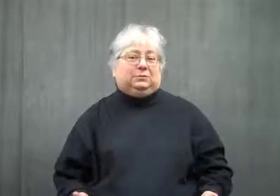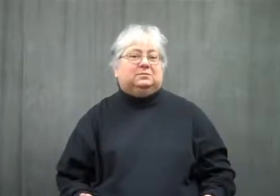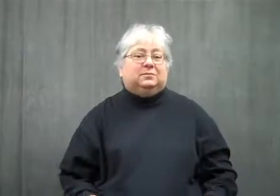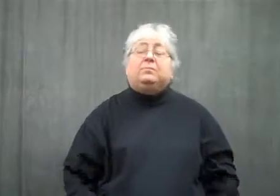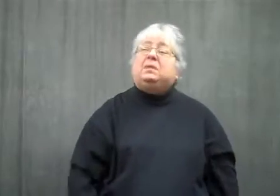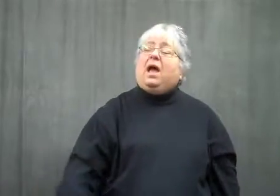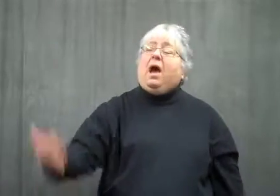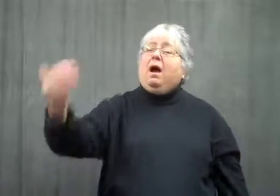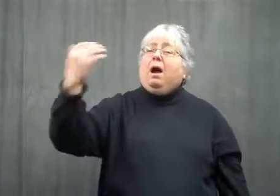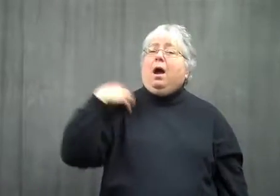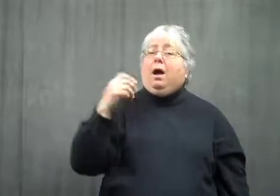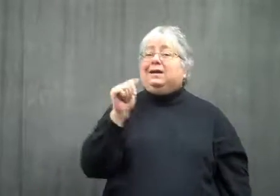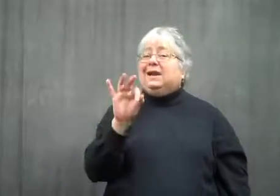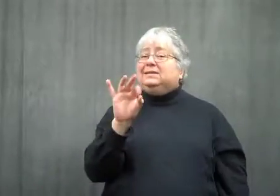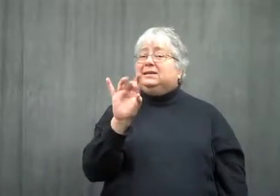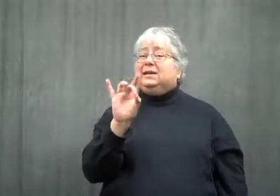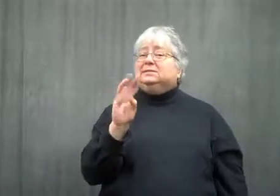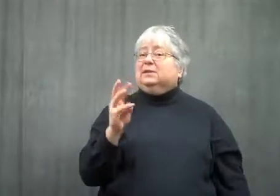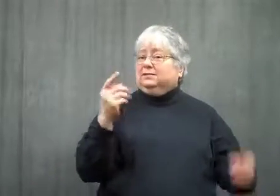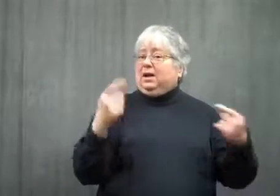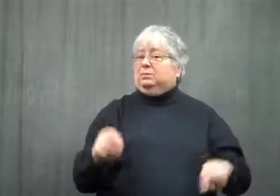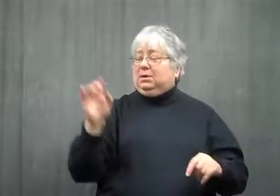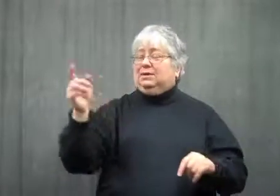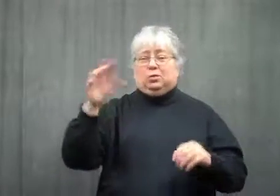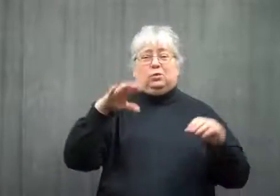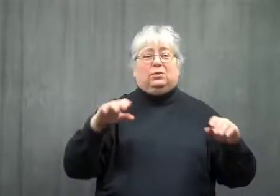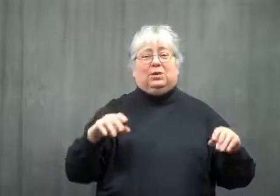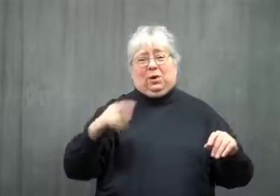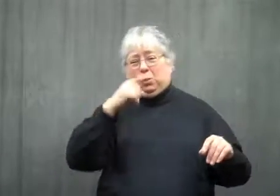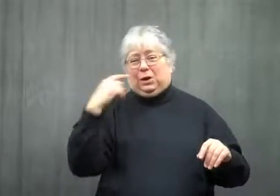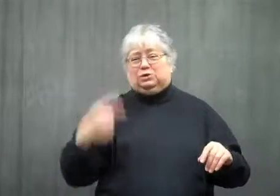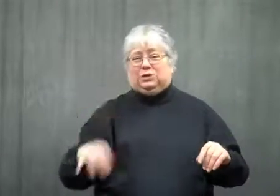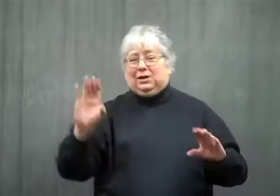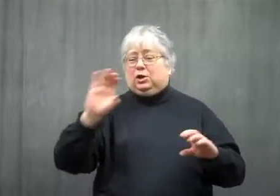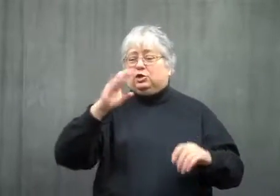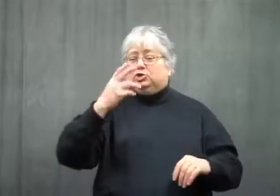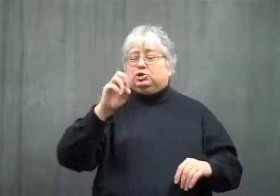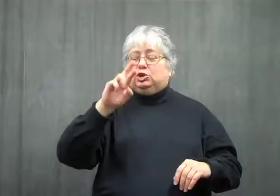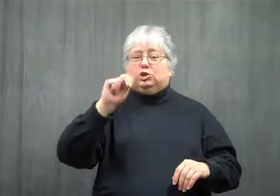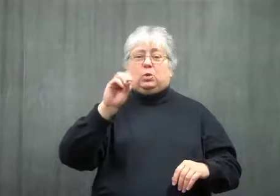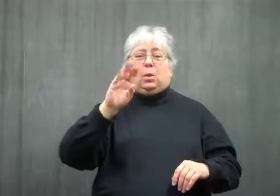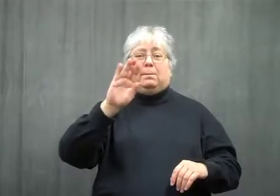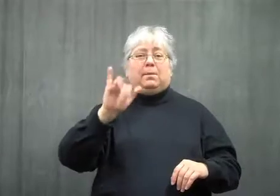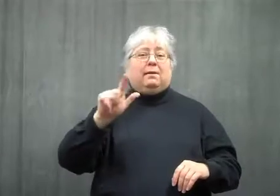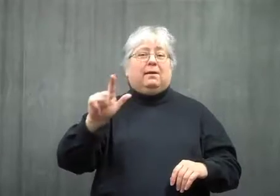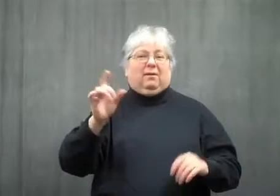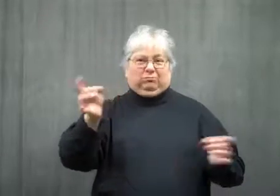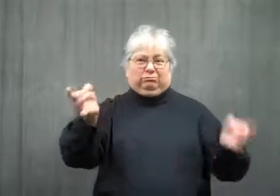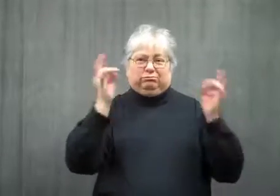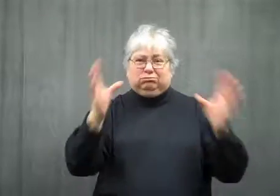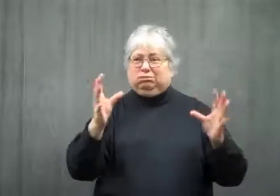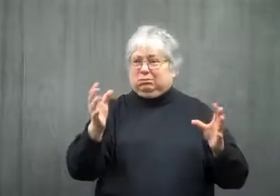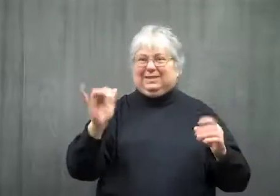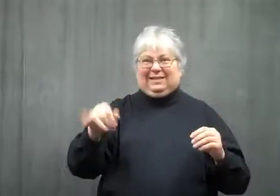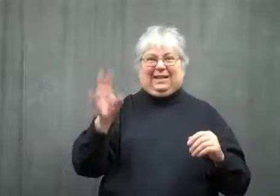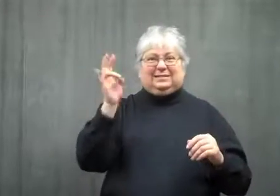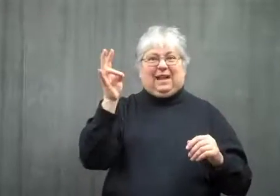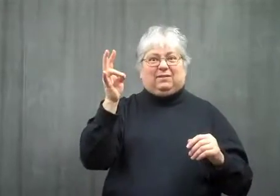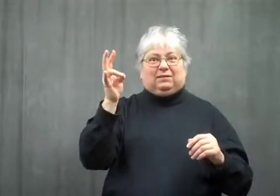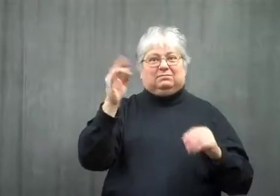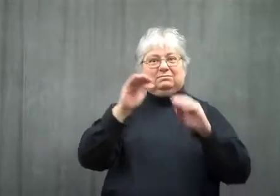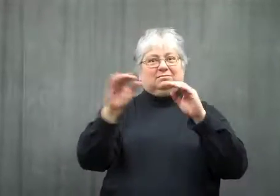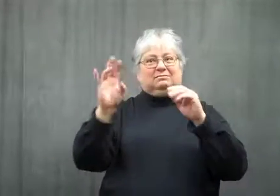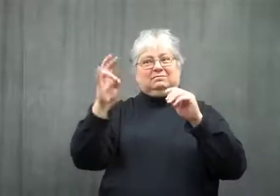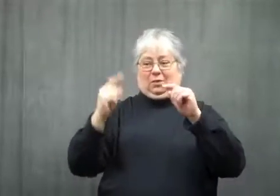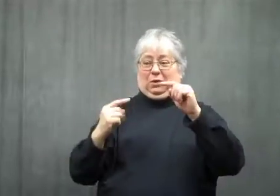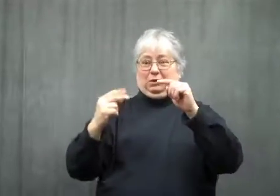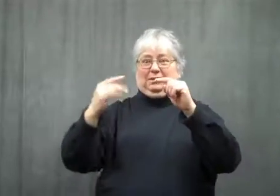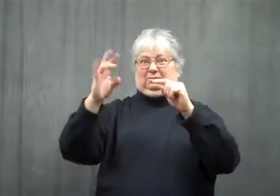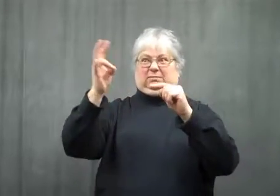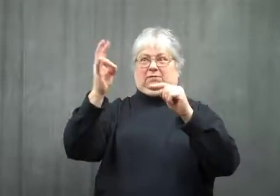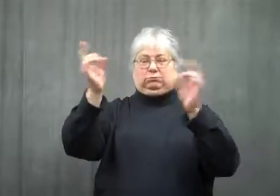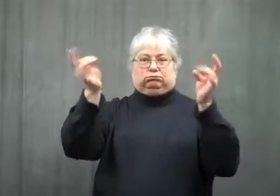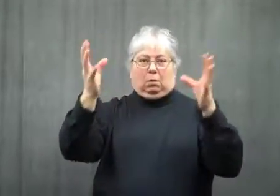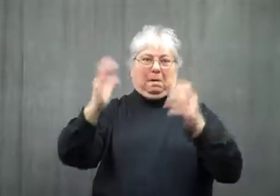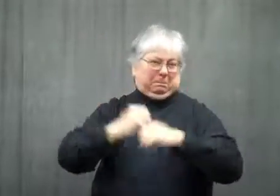In 1986 the explosion at Chernobyl in Russia was a level 7.